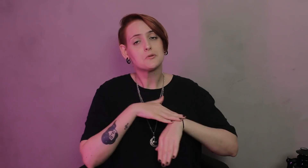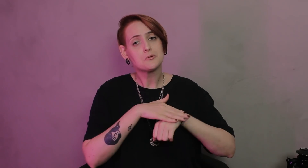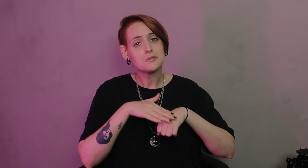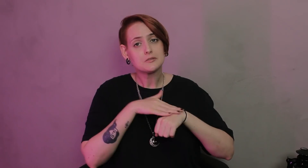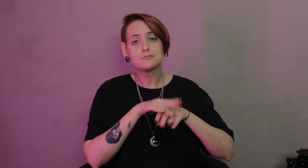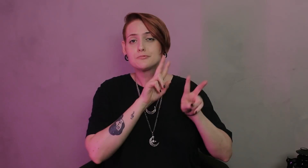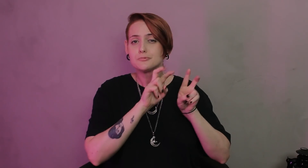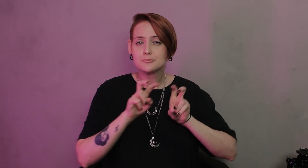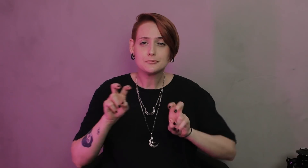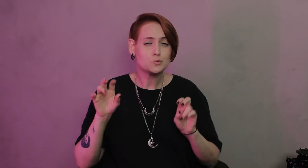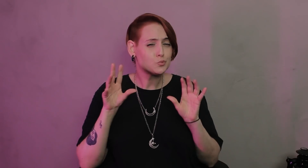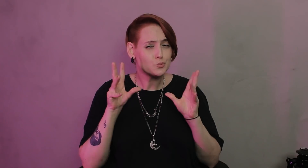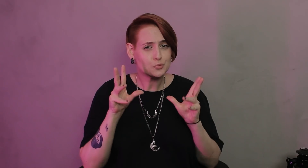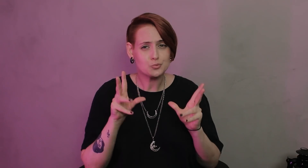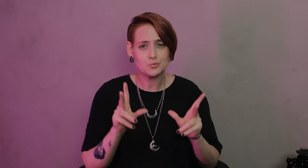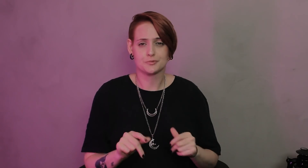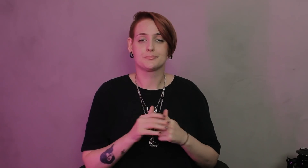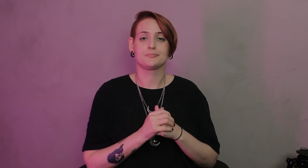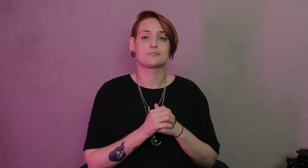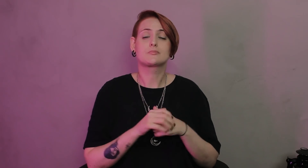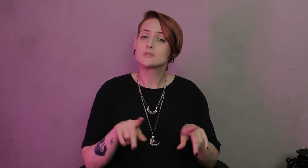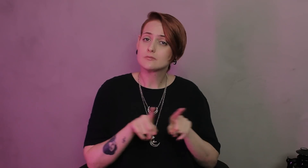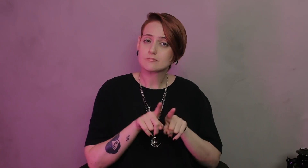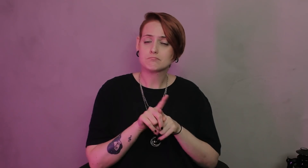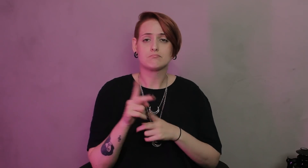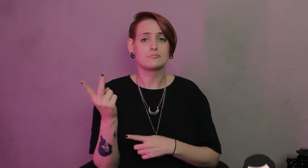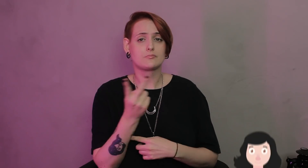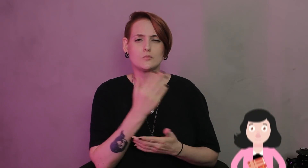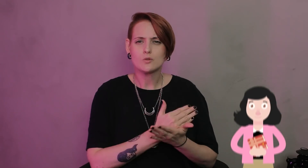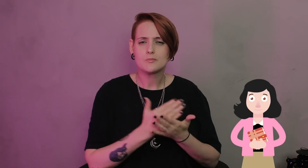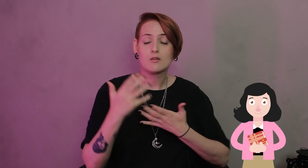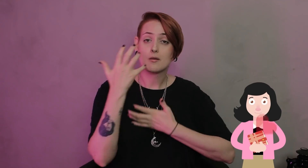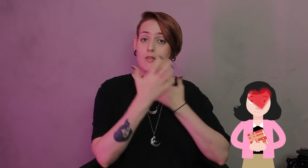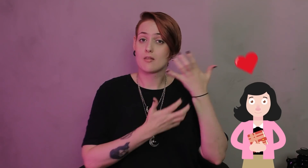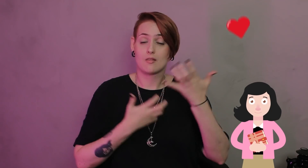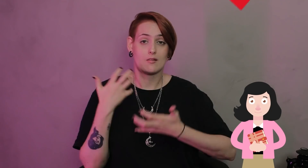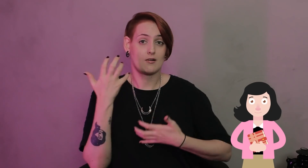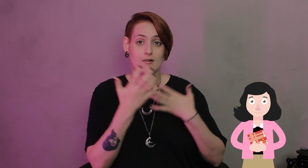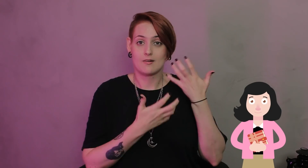They talked about everything, and even fell in love.